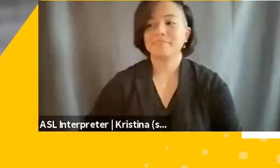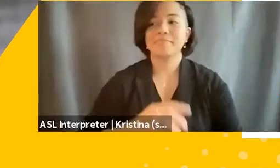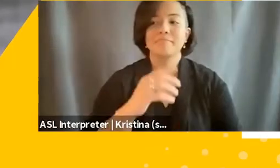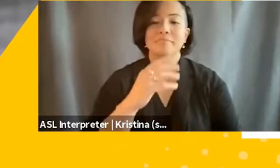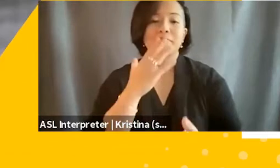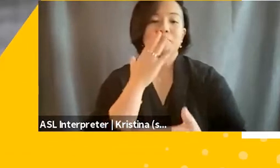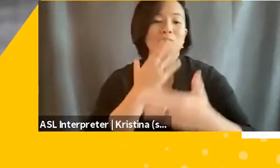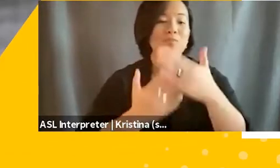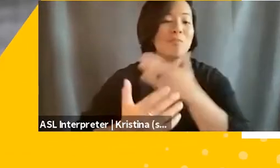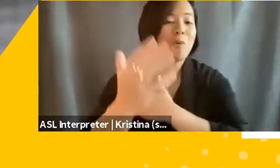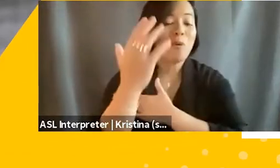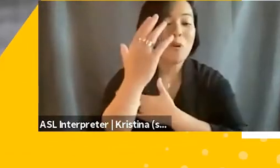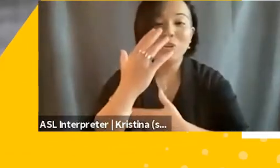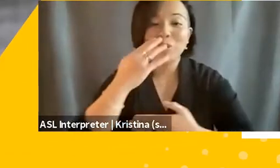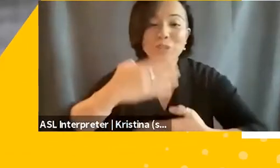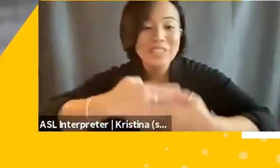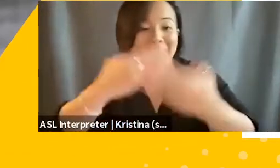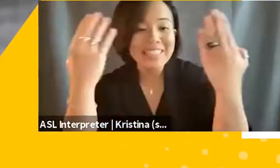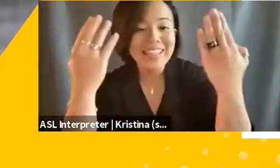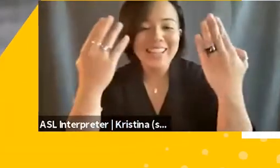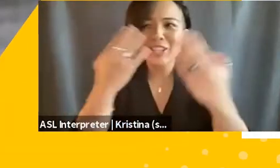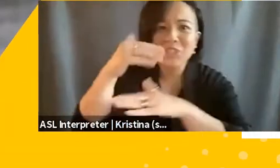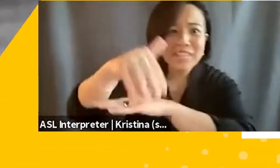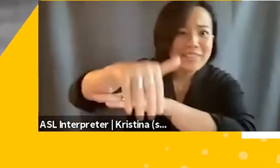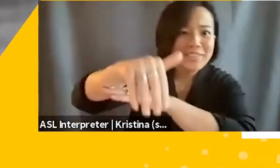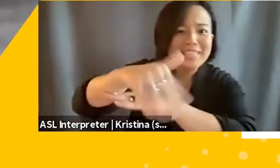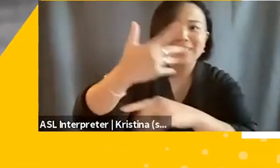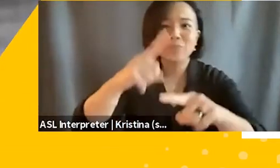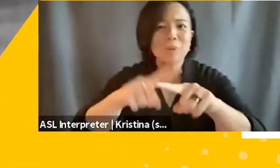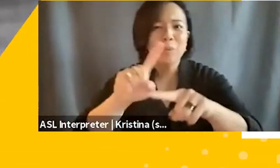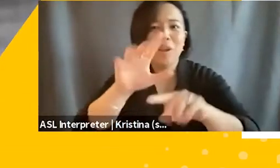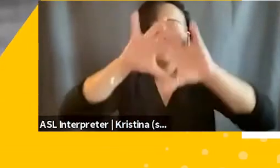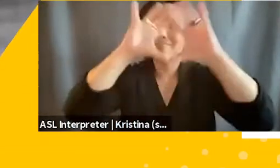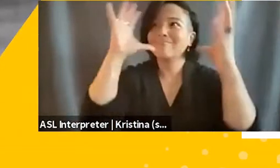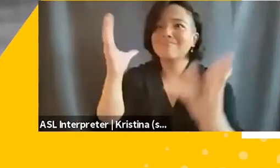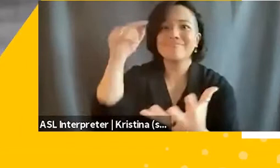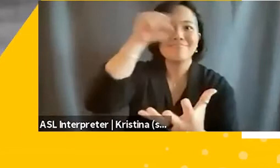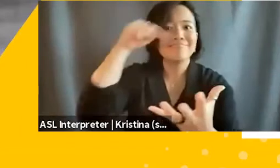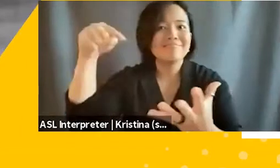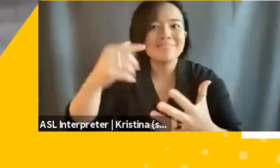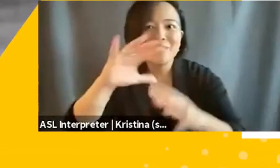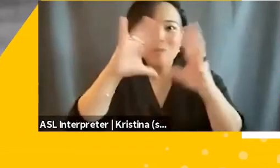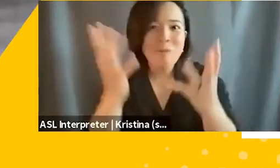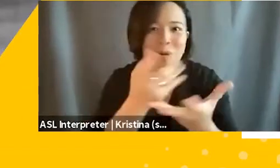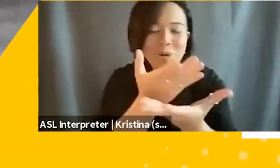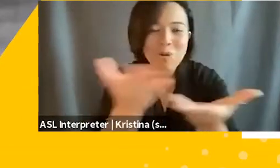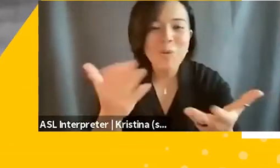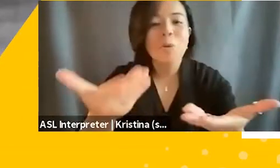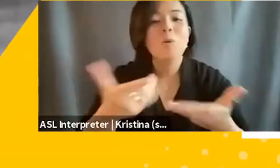So, good morning, good day, good evening, depending on where in the world you are. I'd like to welcome you to Part 1 of FHI 360's new series on gender equity and social